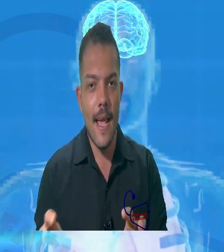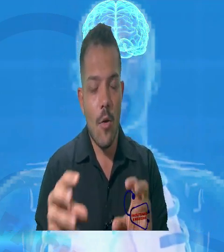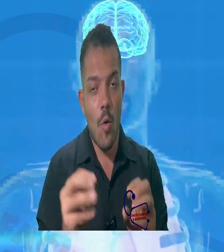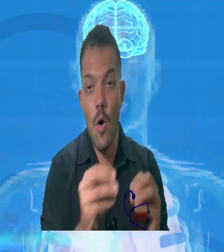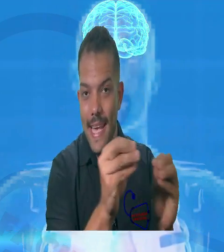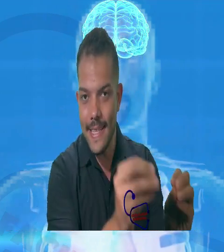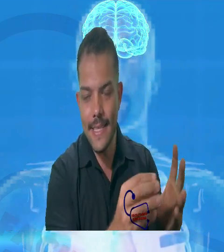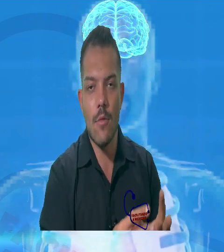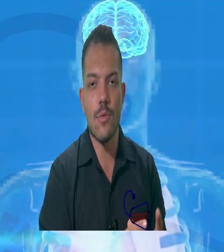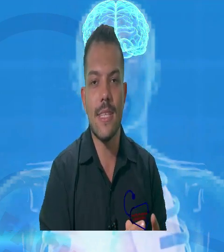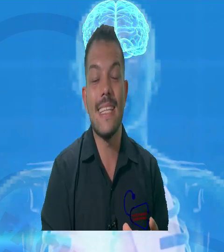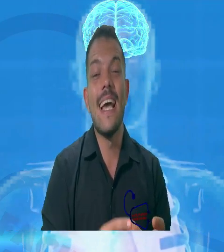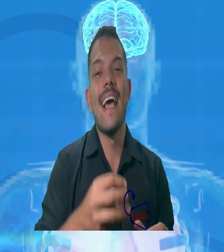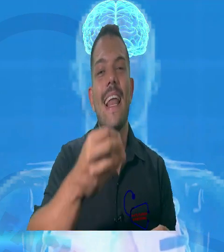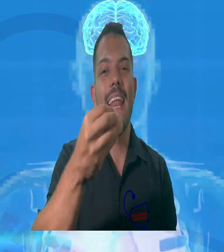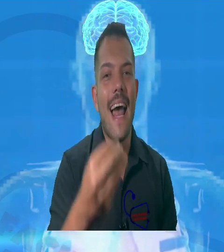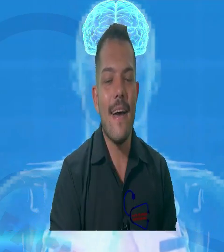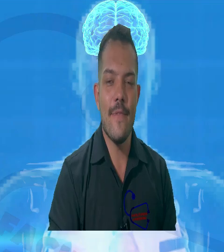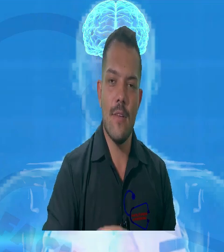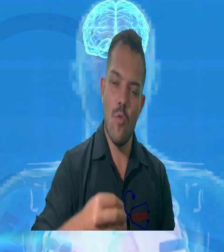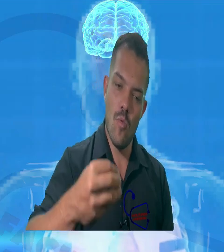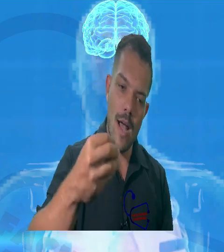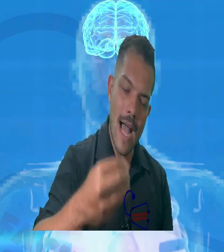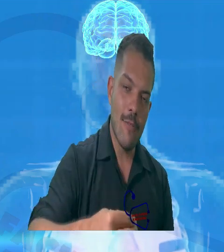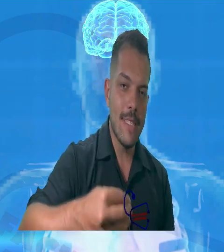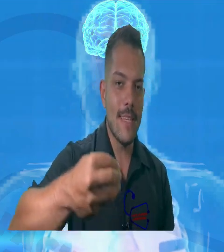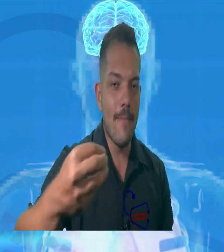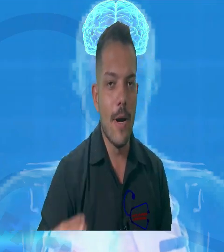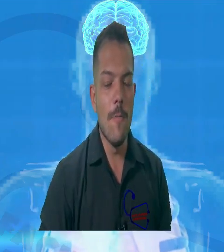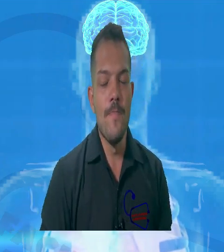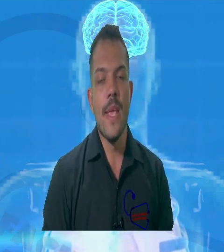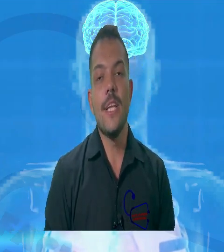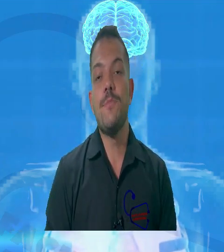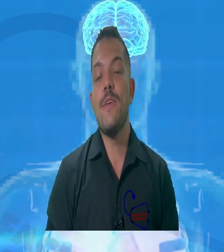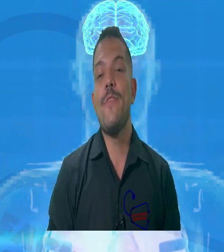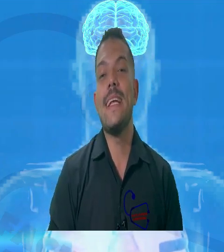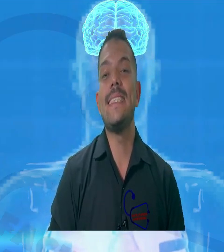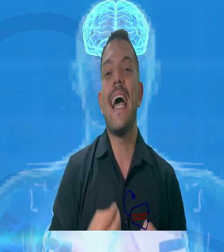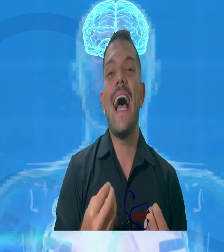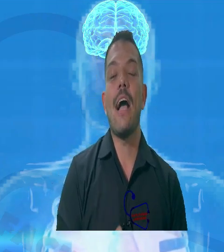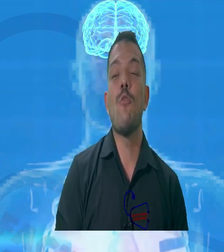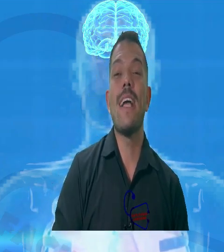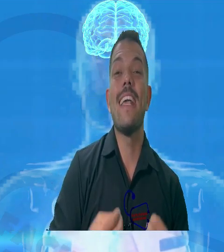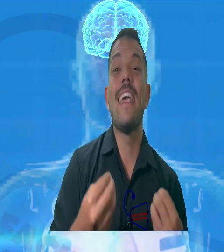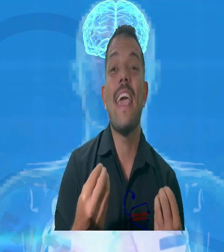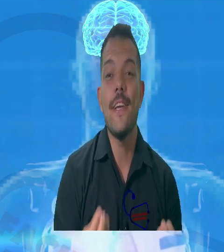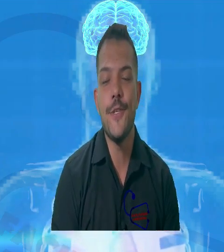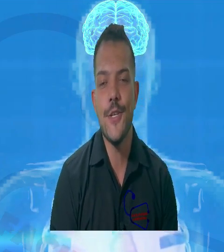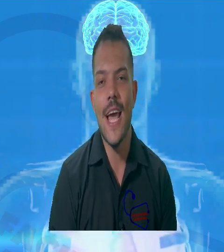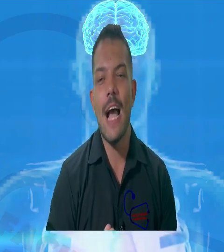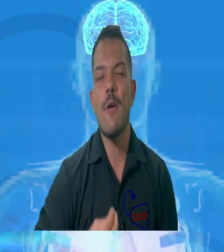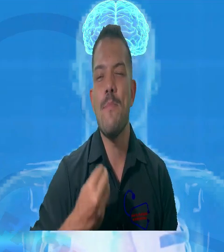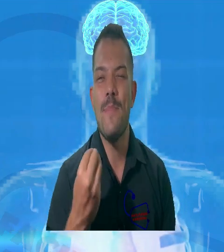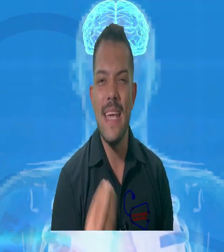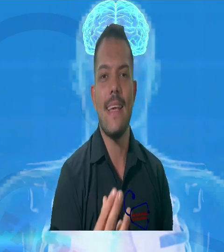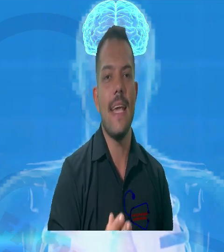with someone who has scabies, wash them with soap and water, preferably water hot, really hot water